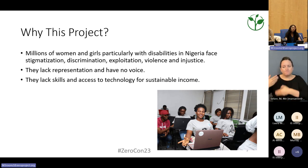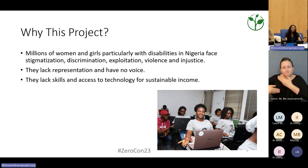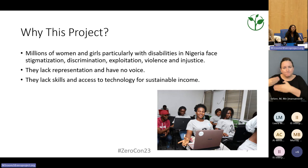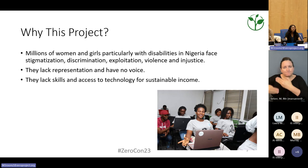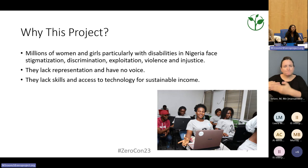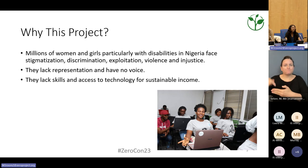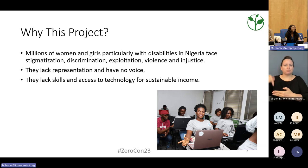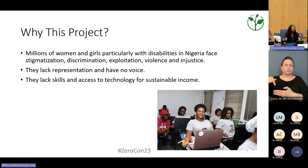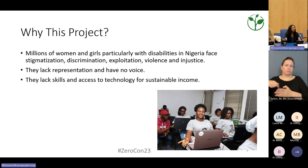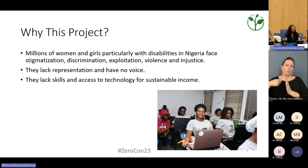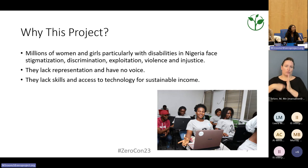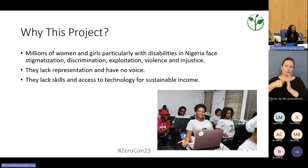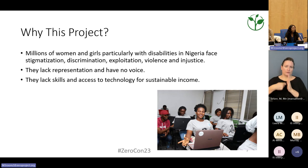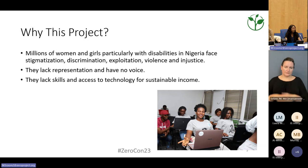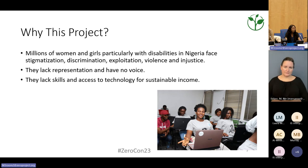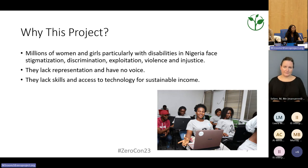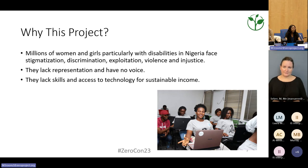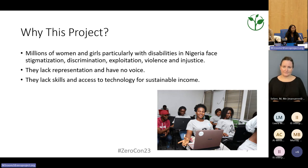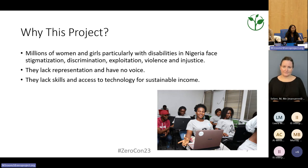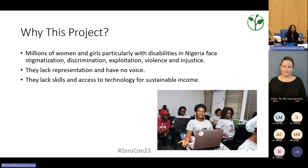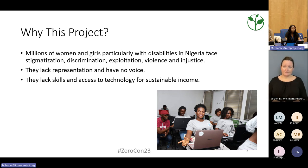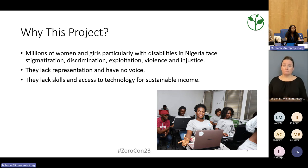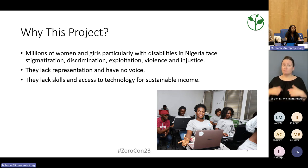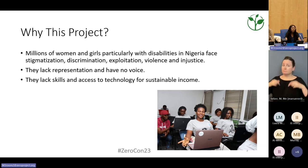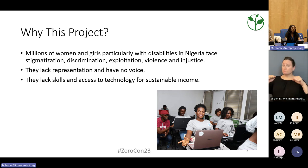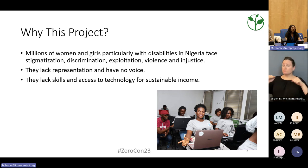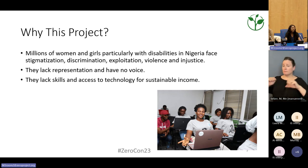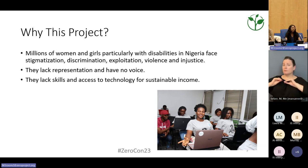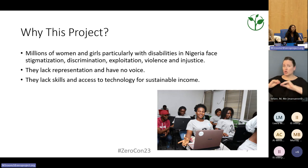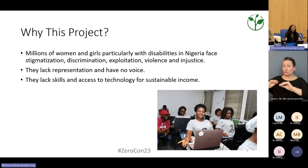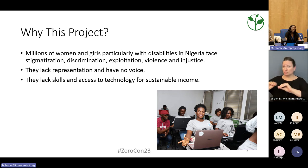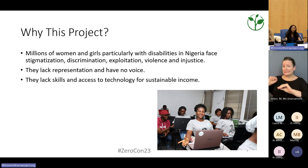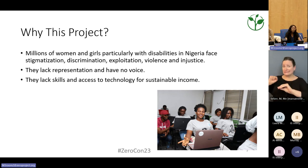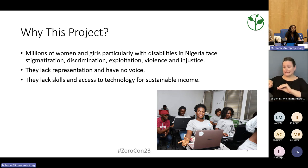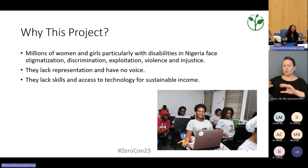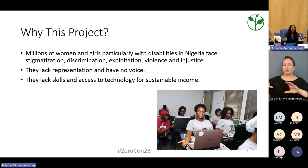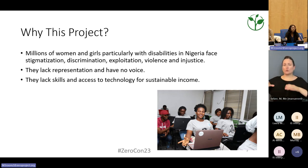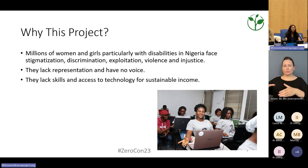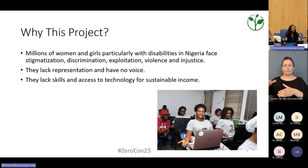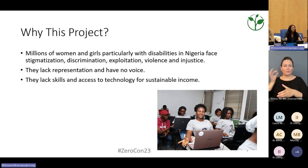focus on training these women and girls who are marginalised on developing skills to a sustainable